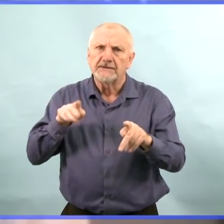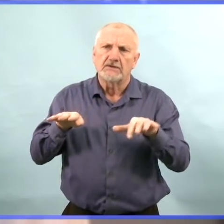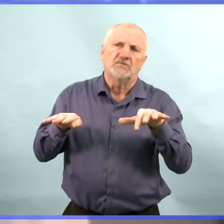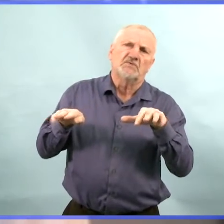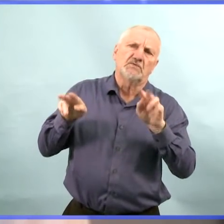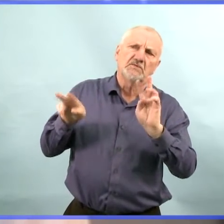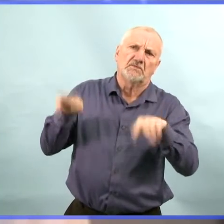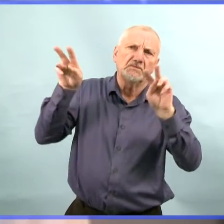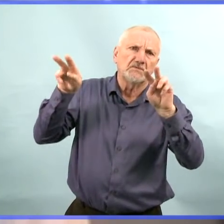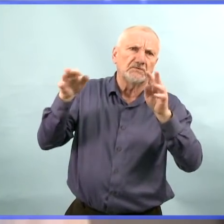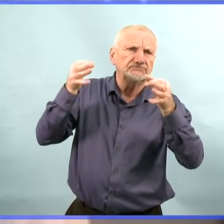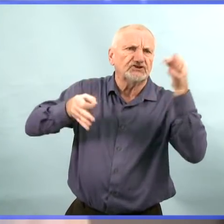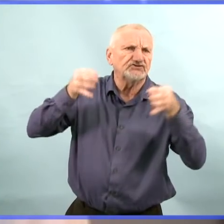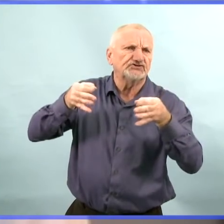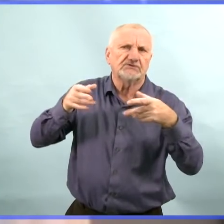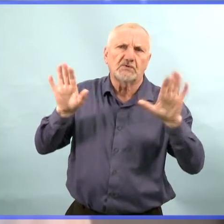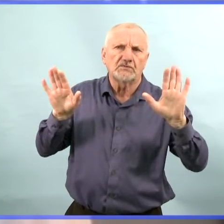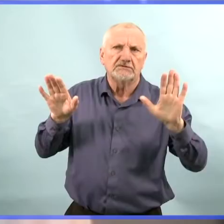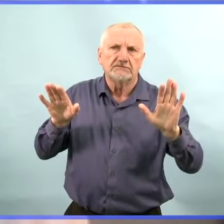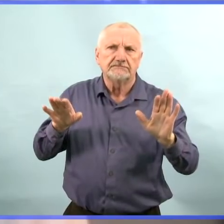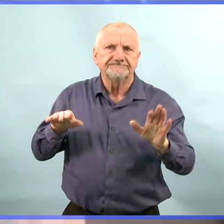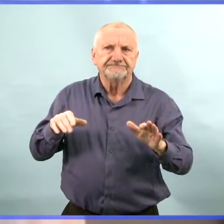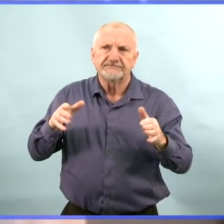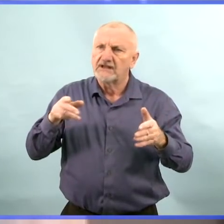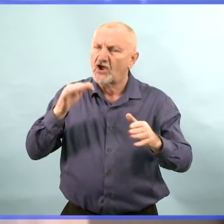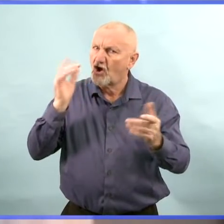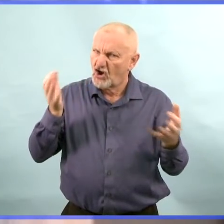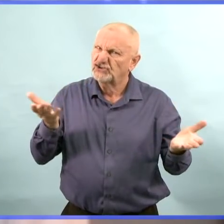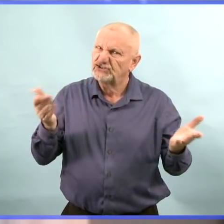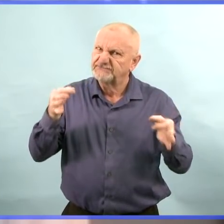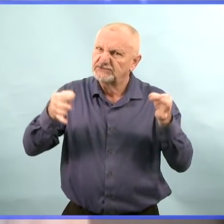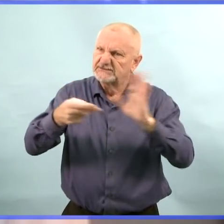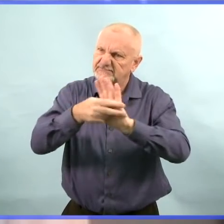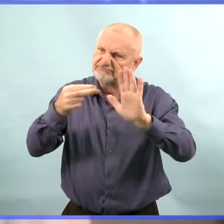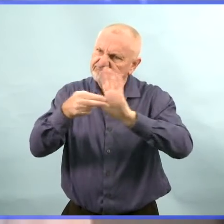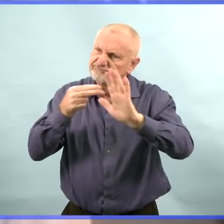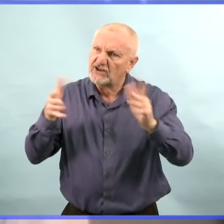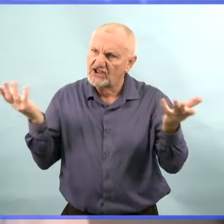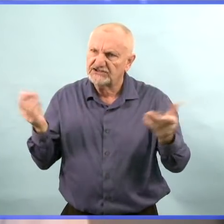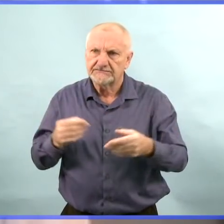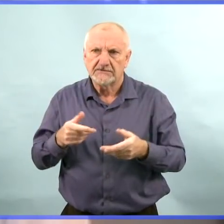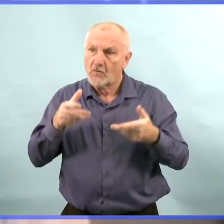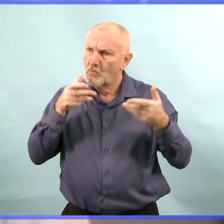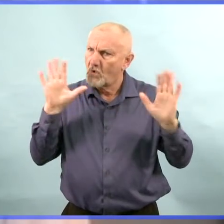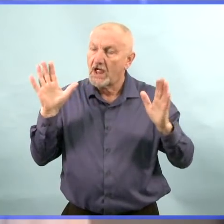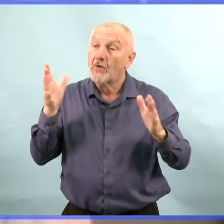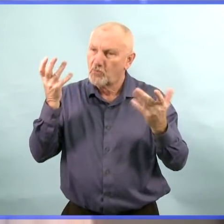and including manitoba so those populations most at risk of hiv have faced long-standing